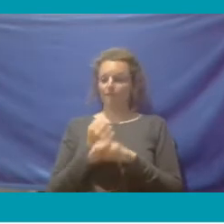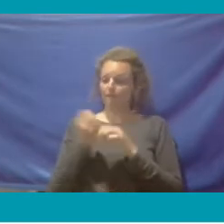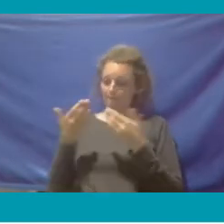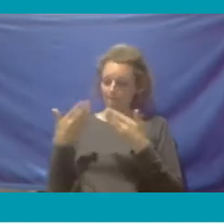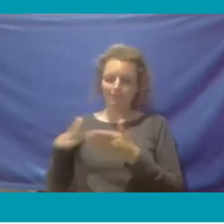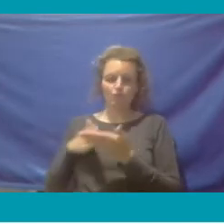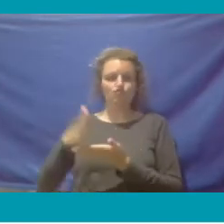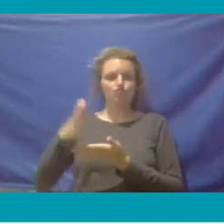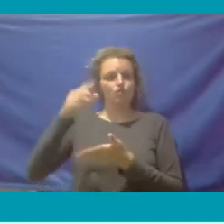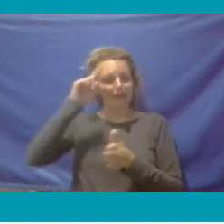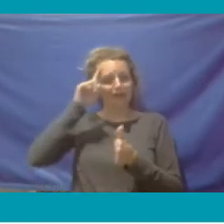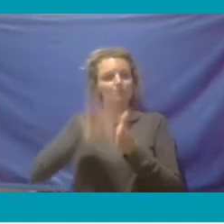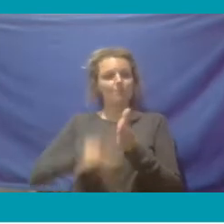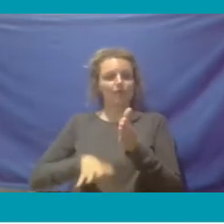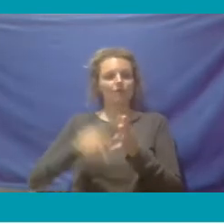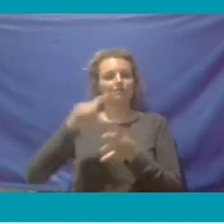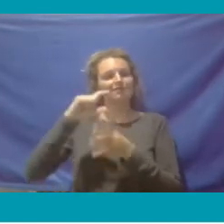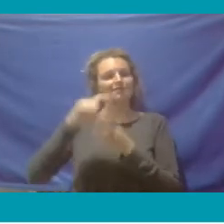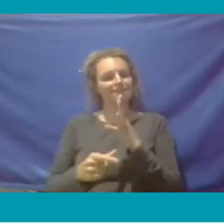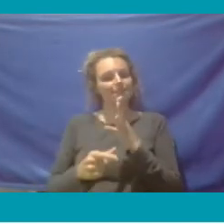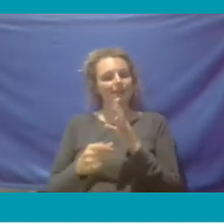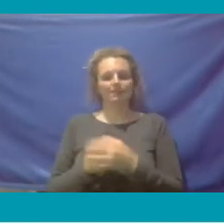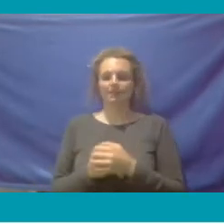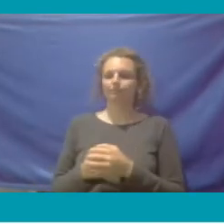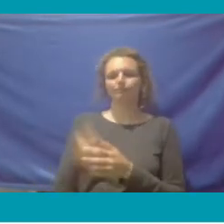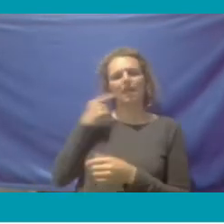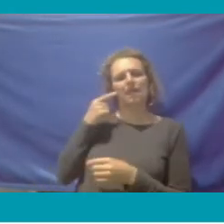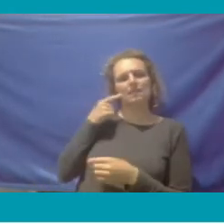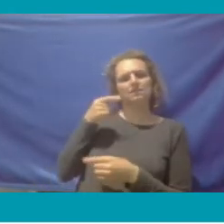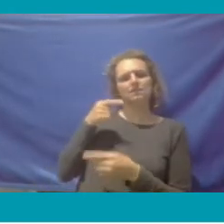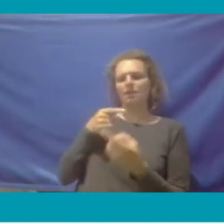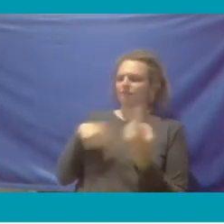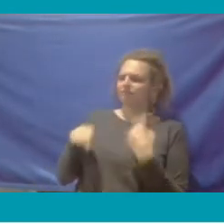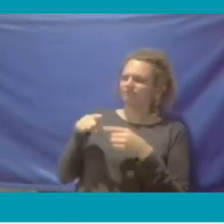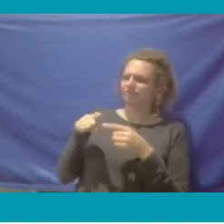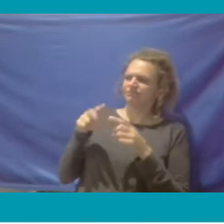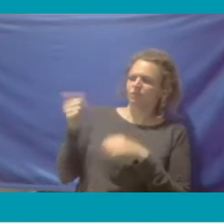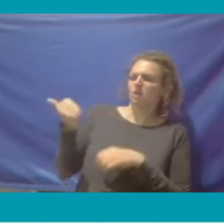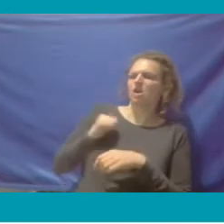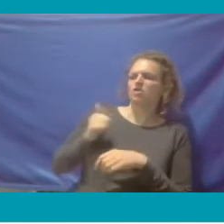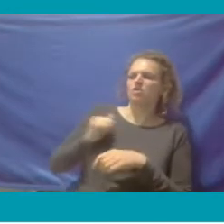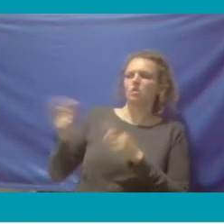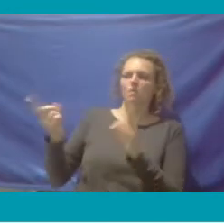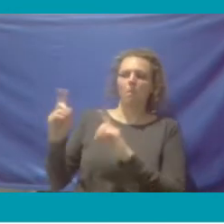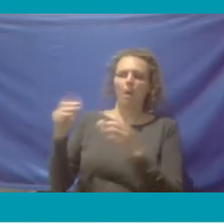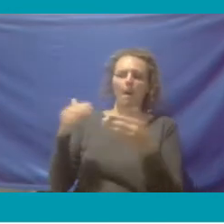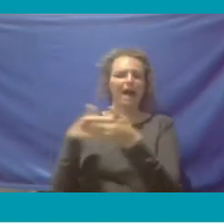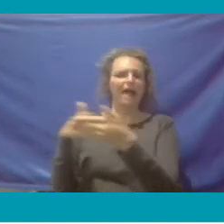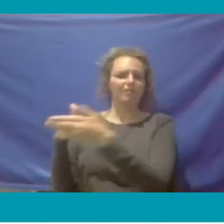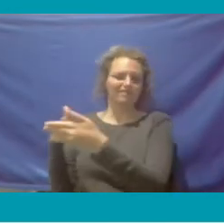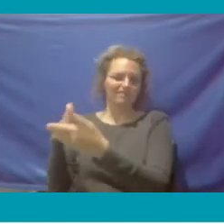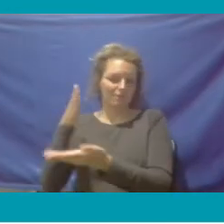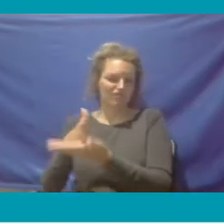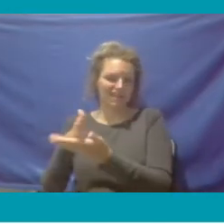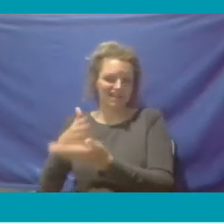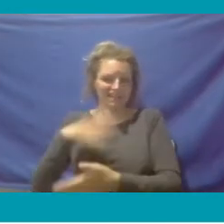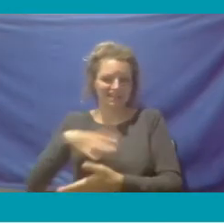But unless you've lived through it, it's really hard to imagine. And also I think for our candidates, if they know that the person